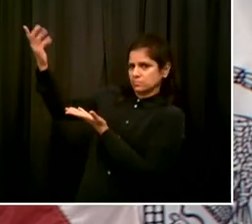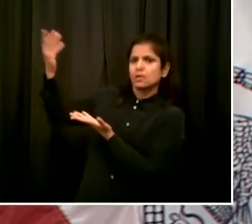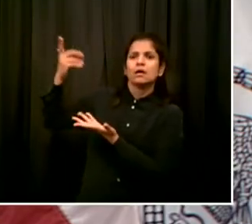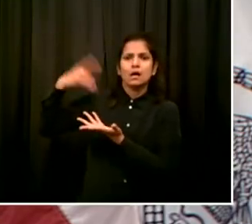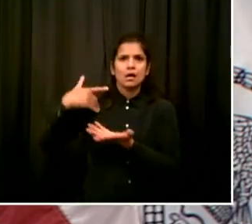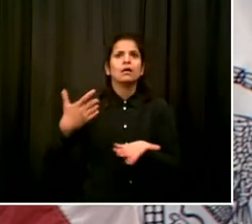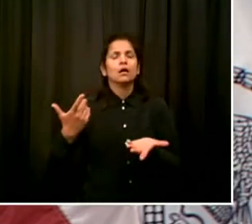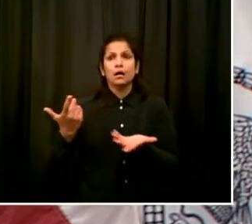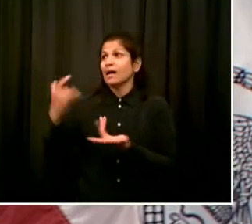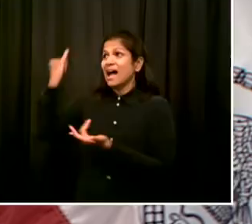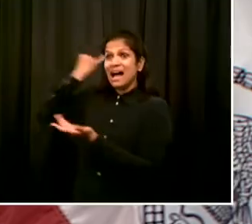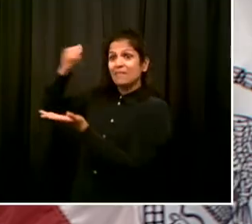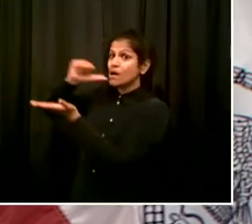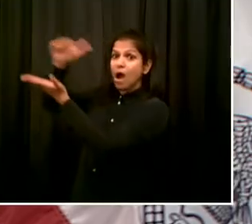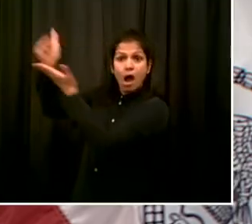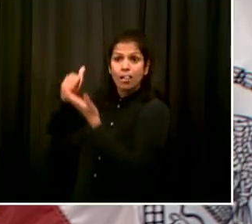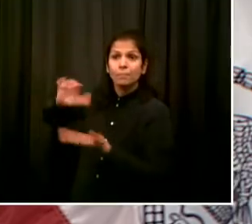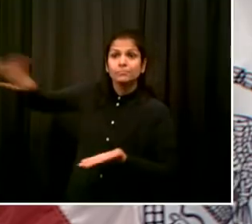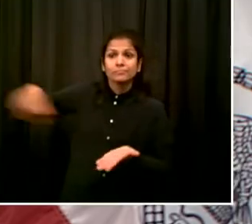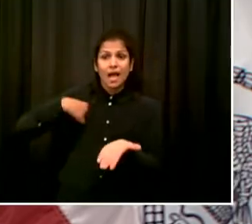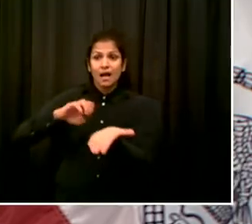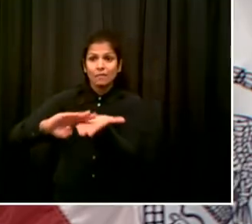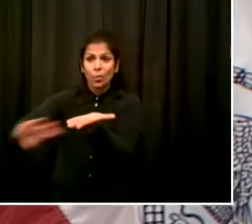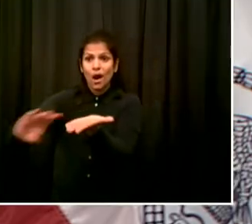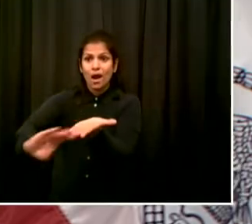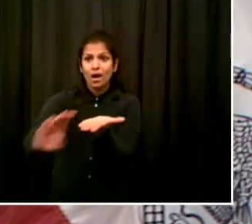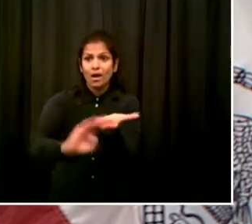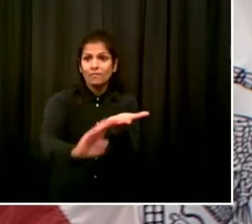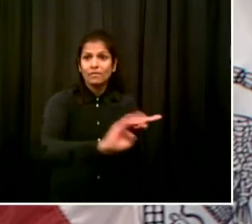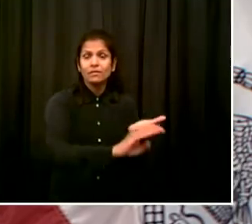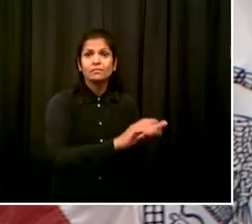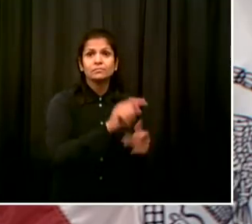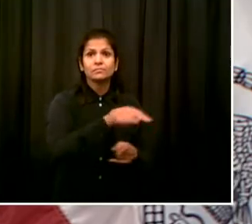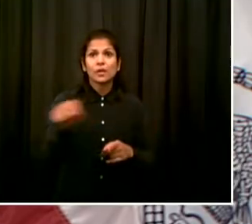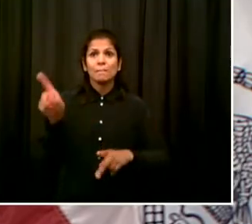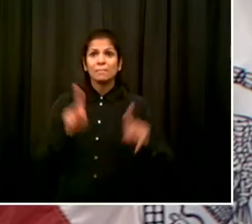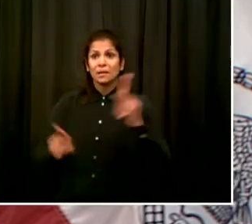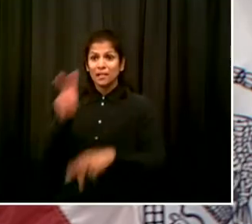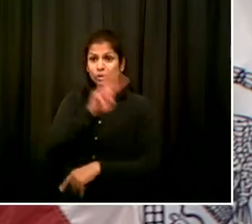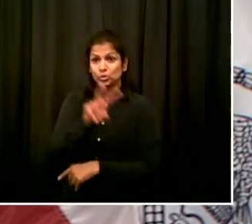CANNOT, SOMETHING HORRIBLE AND TRAGIC WILL HAPPEN ON OCTOBER 1. 22,000 GOOD PEOPLE D ANCITY